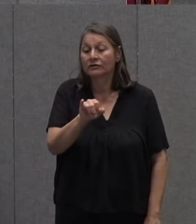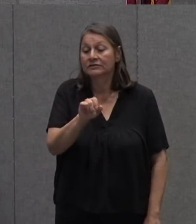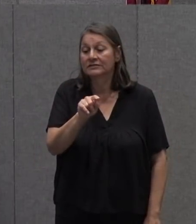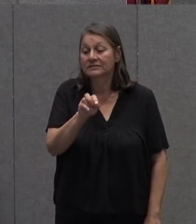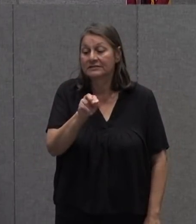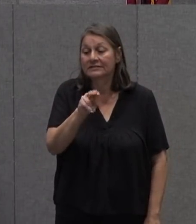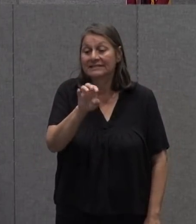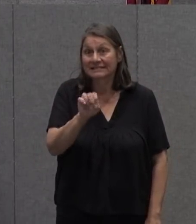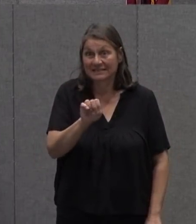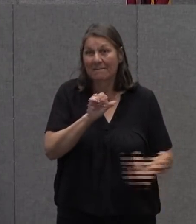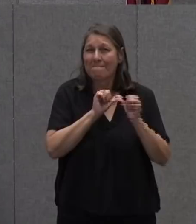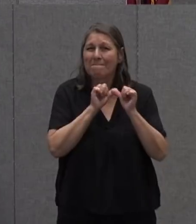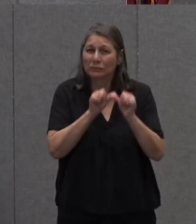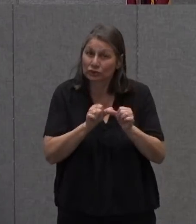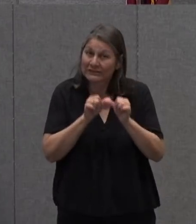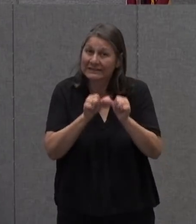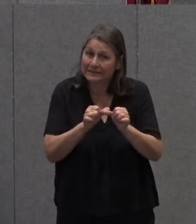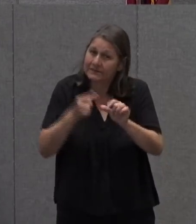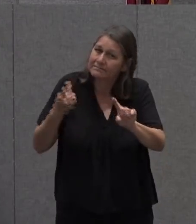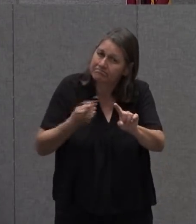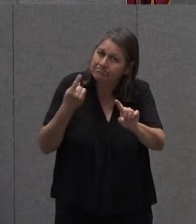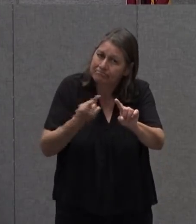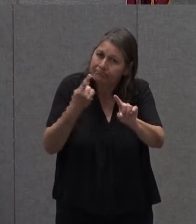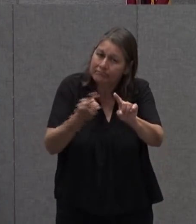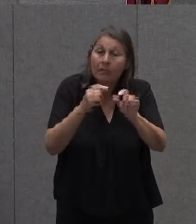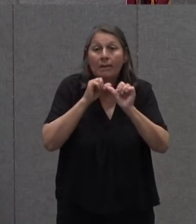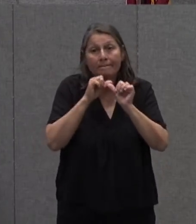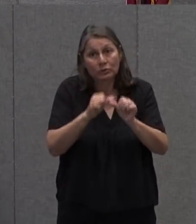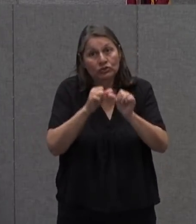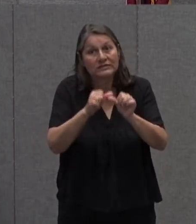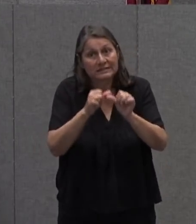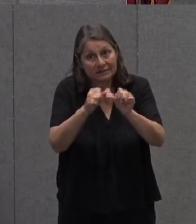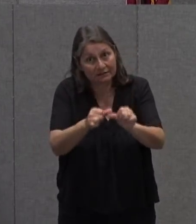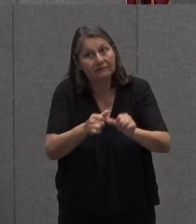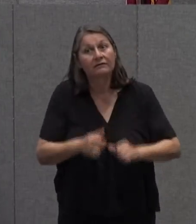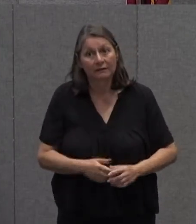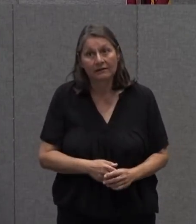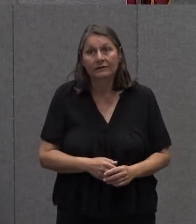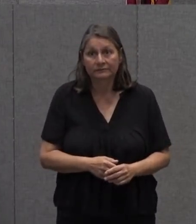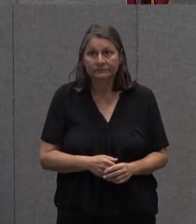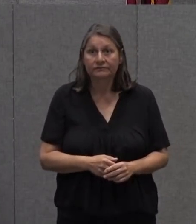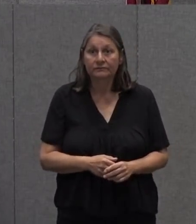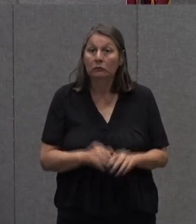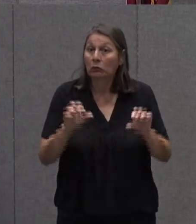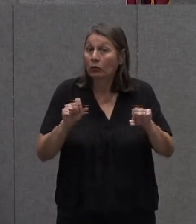is the word persistence. Persistence, that could be your subject,